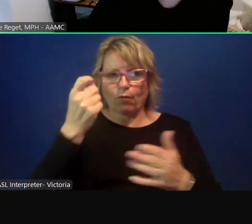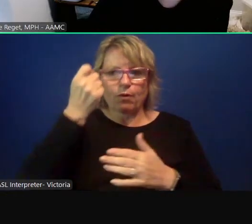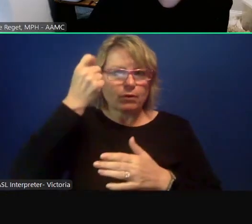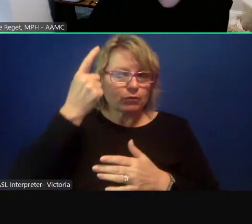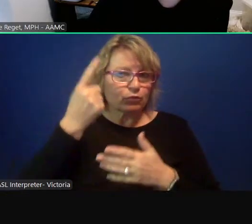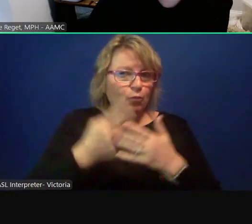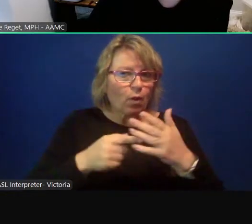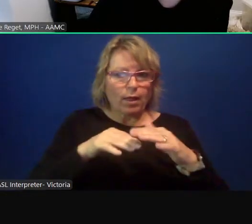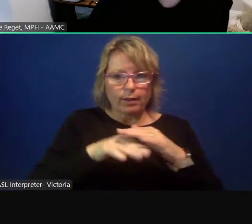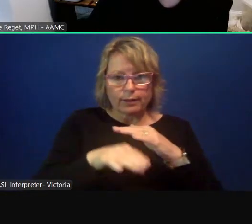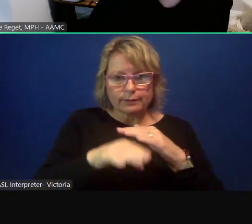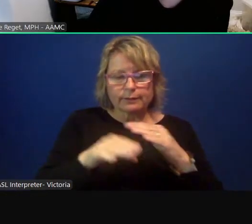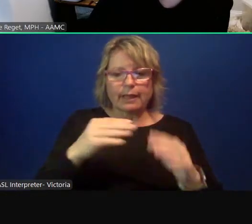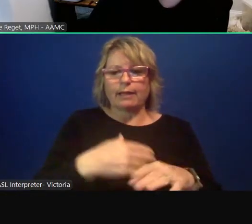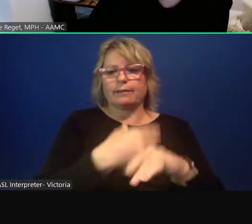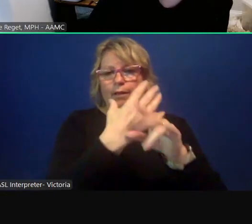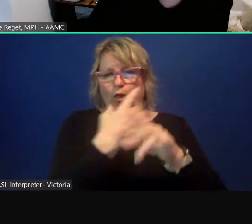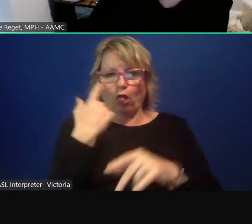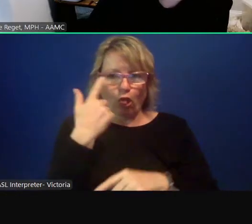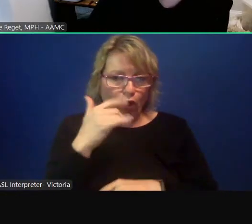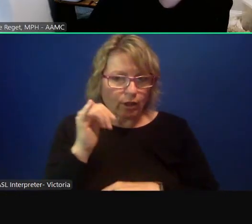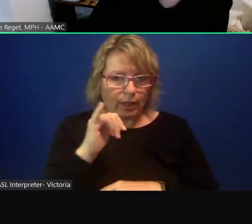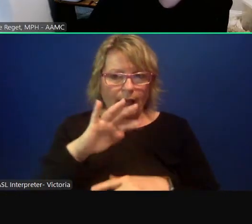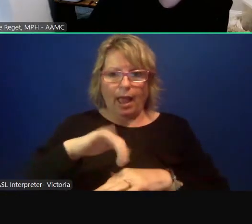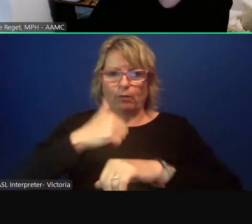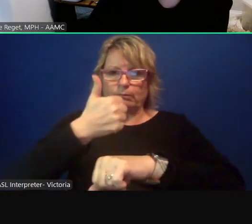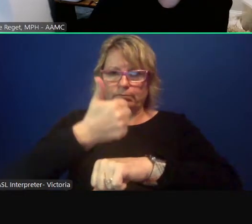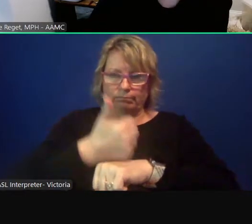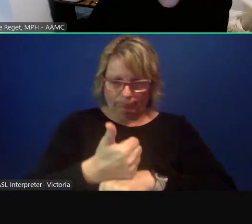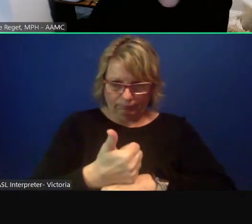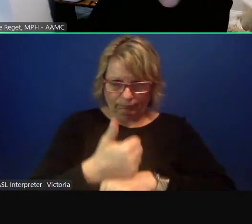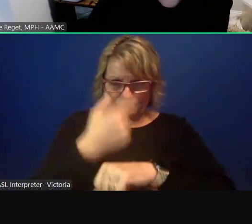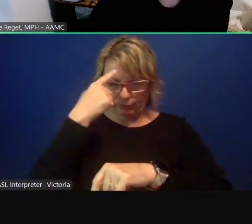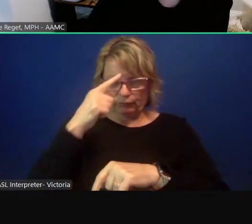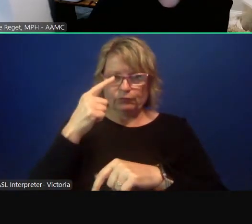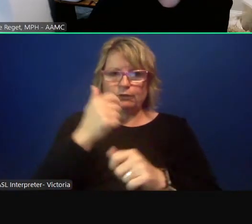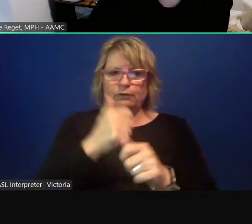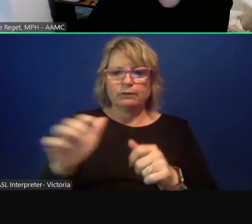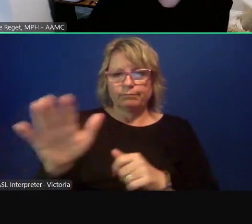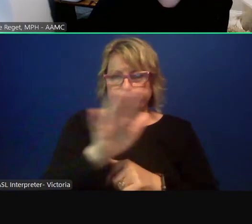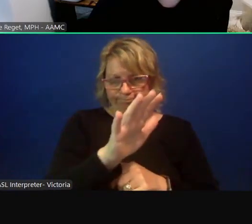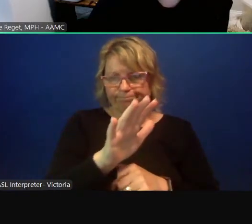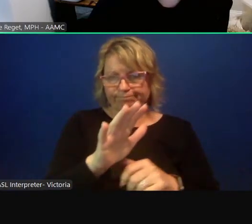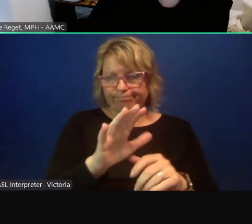telehealth looks like and how to implement that at your institution. The second resource listed